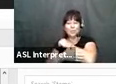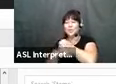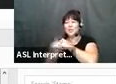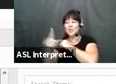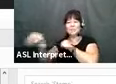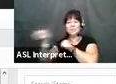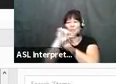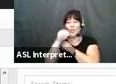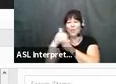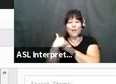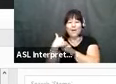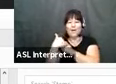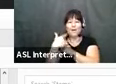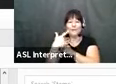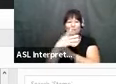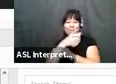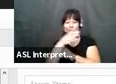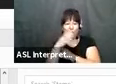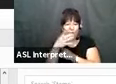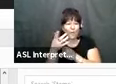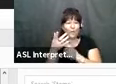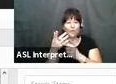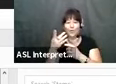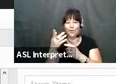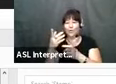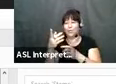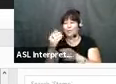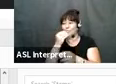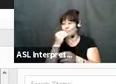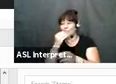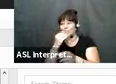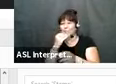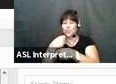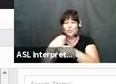in the settings that we've already described, which lead to more transmission with